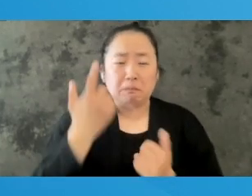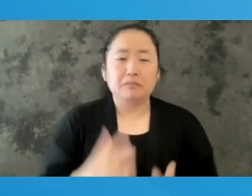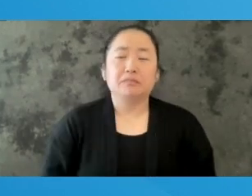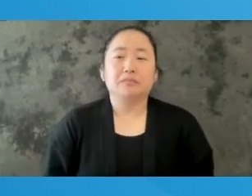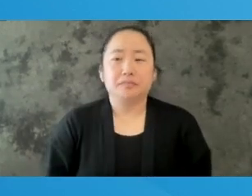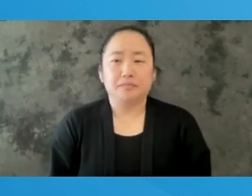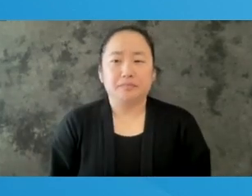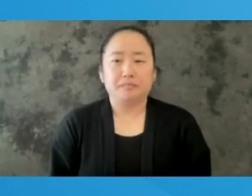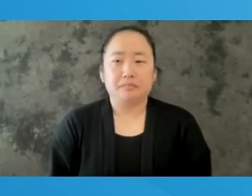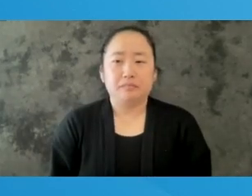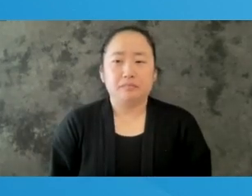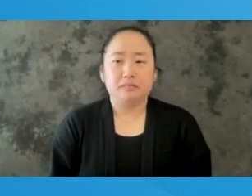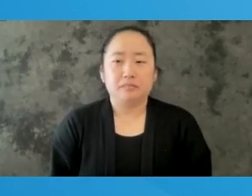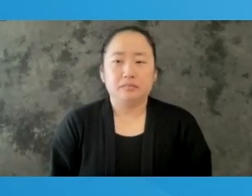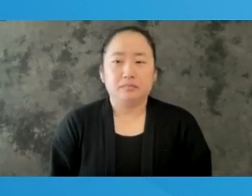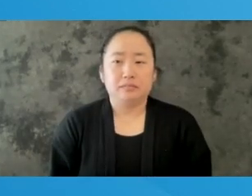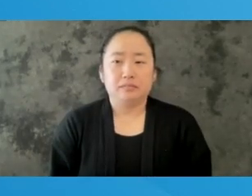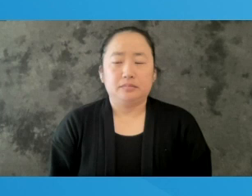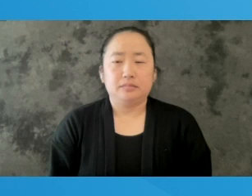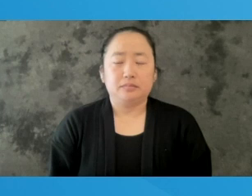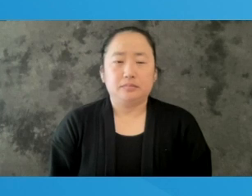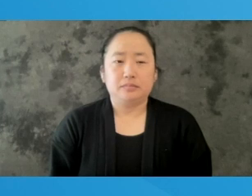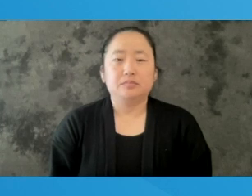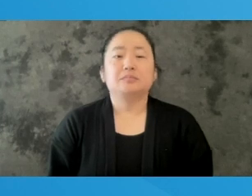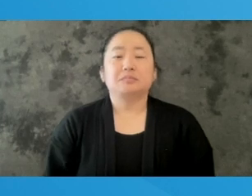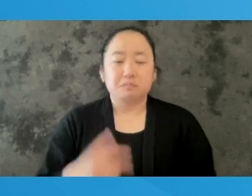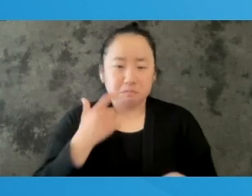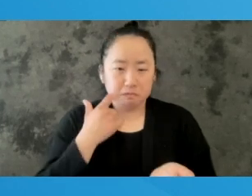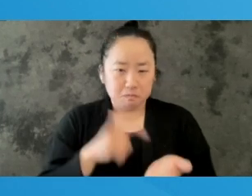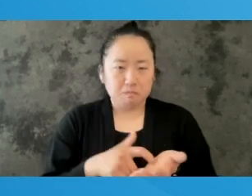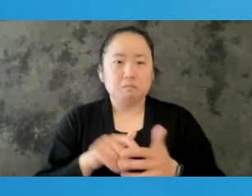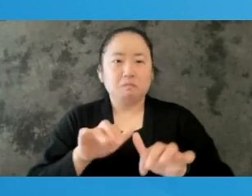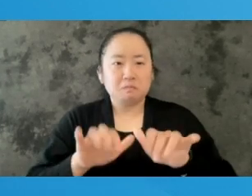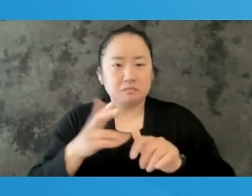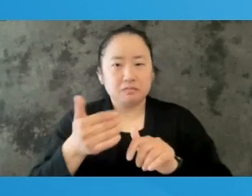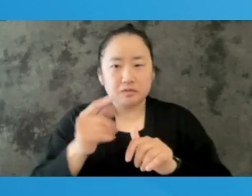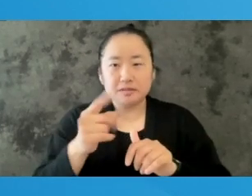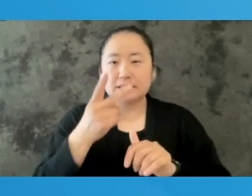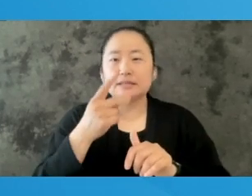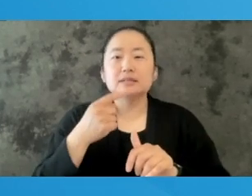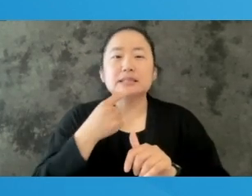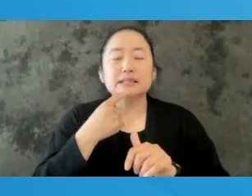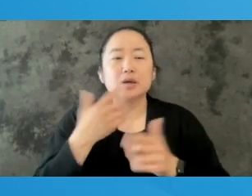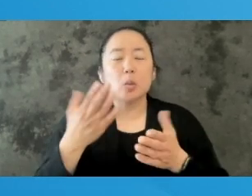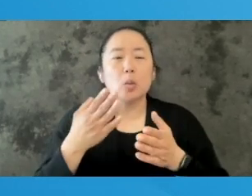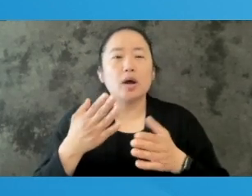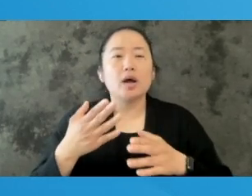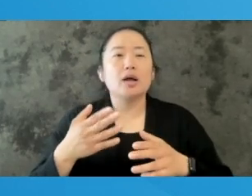And I do see some that are mentioning, you know, railroad tracks that the work appears